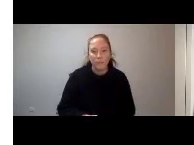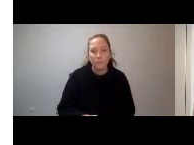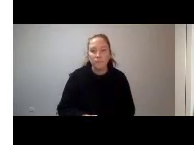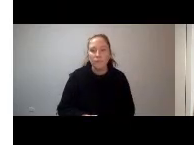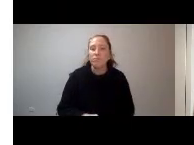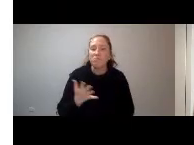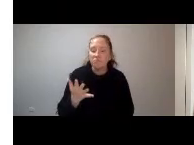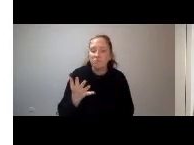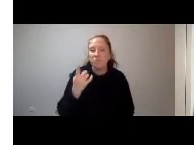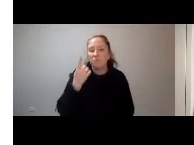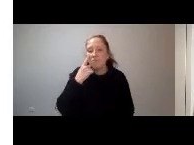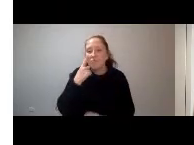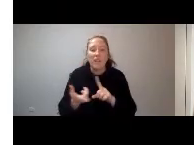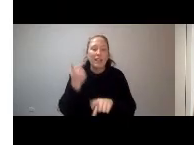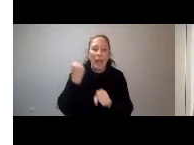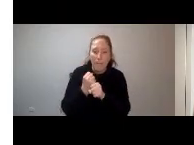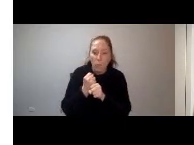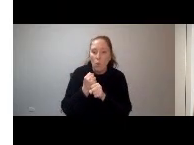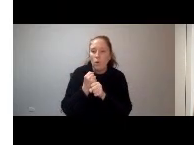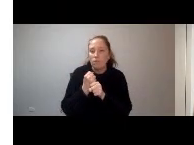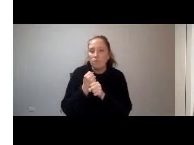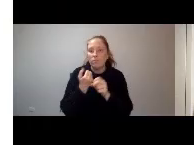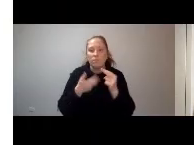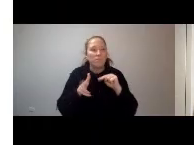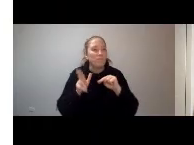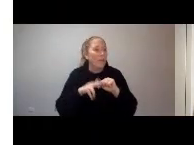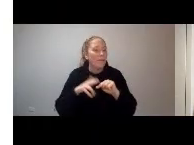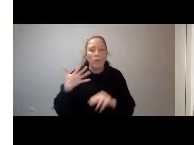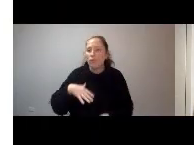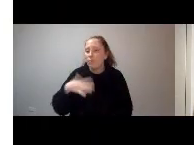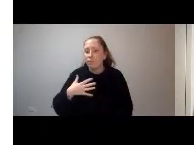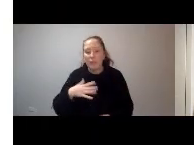you would be able to ask them about or to even observe,